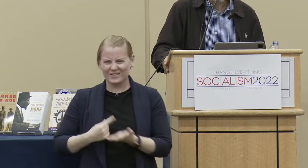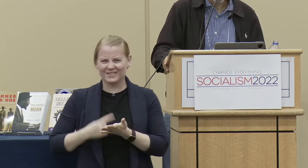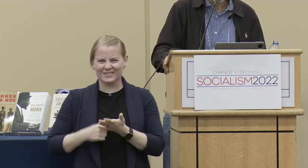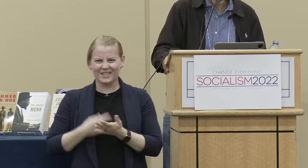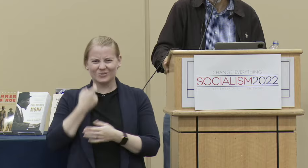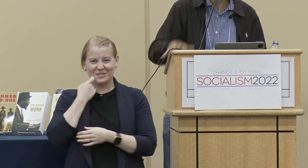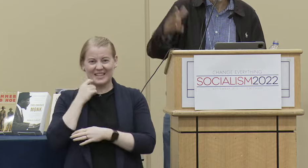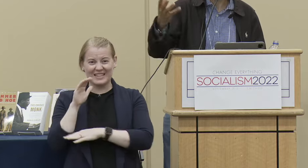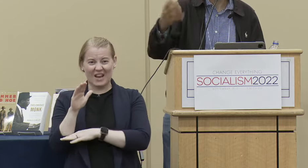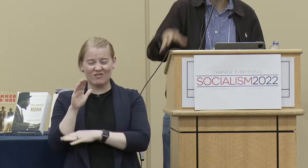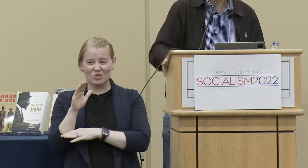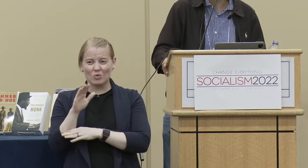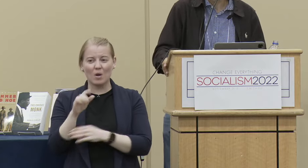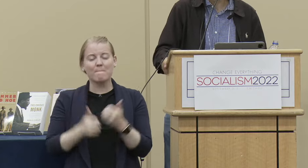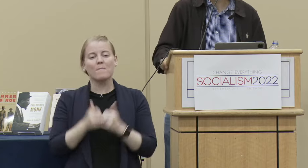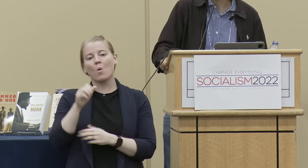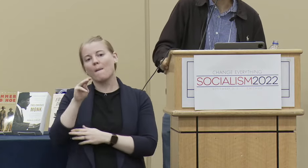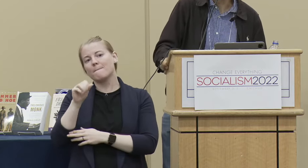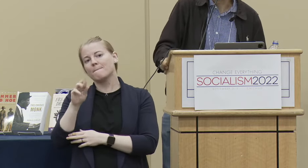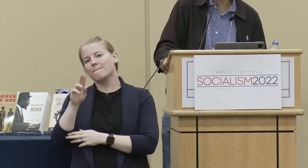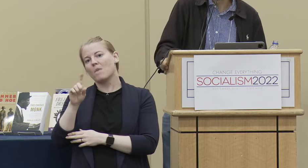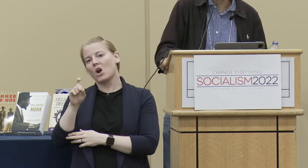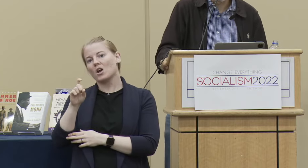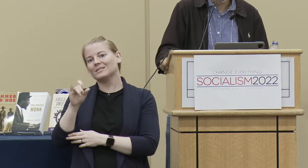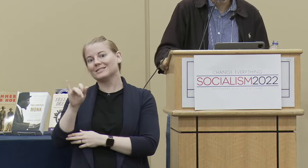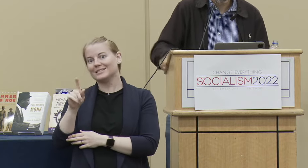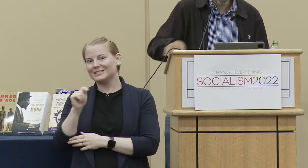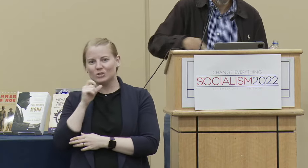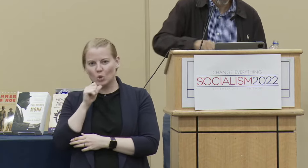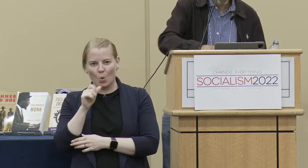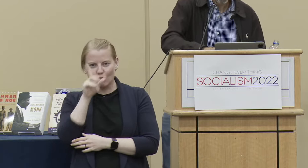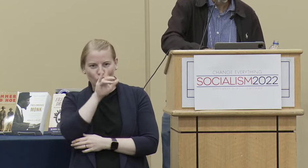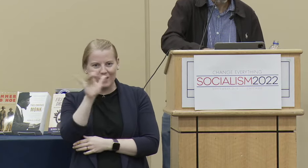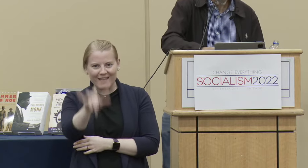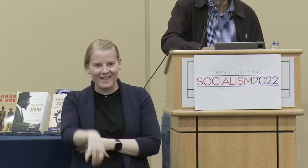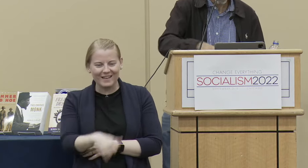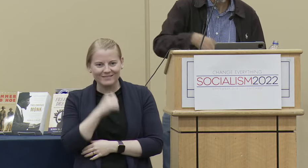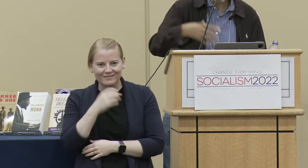about this in our conversation this afternoon. That most